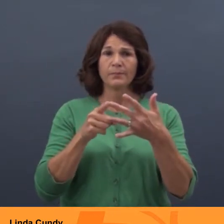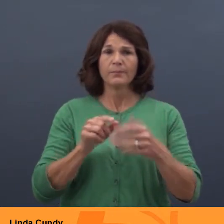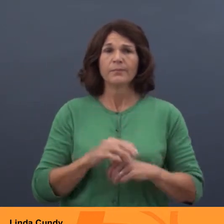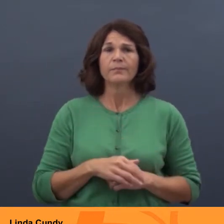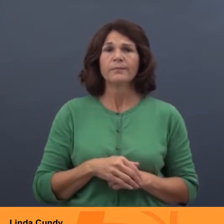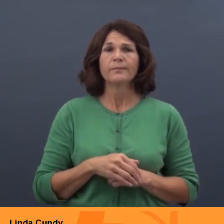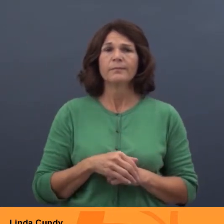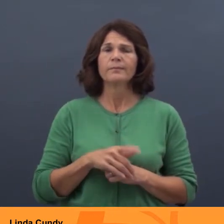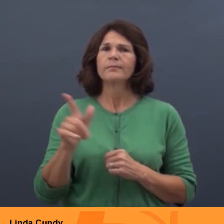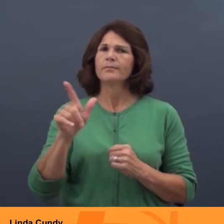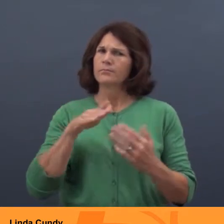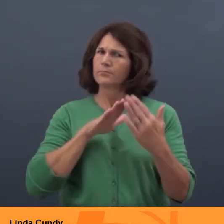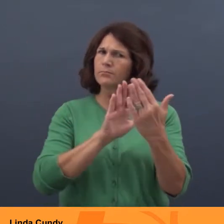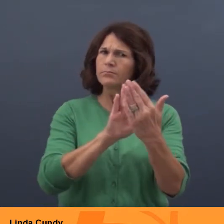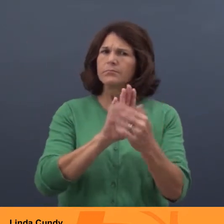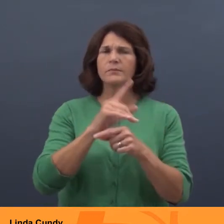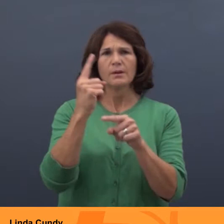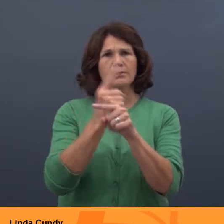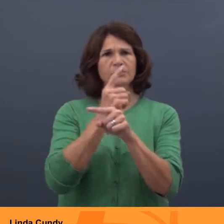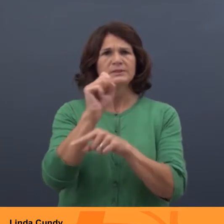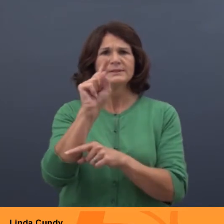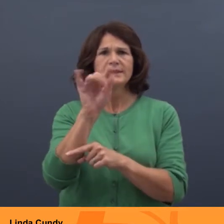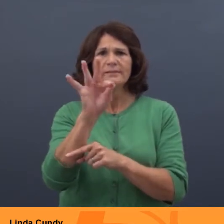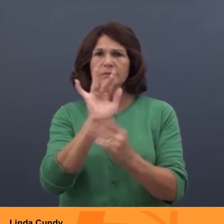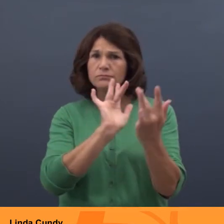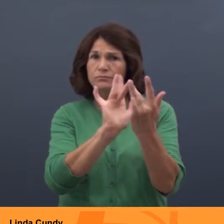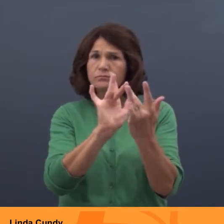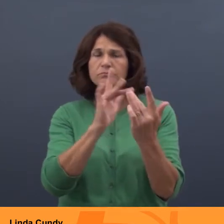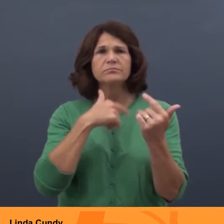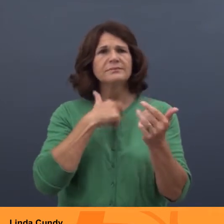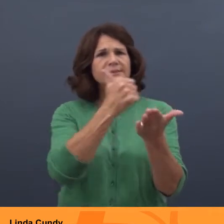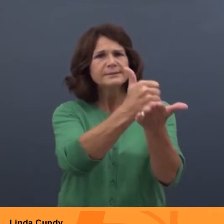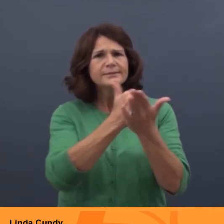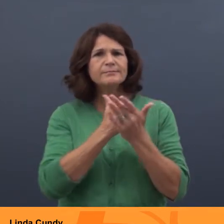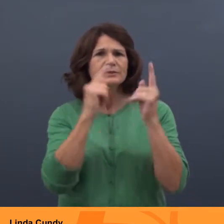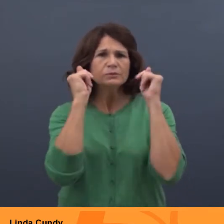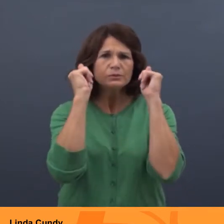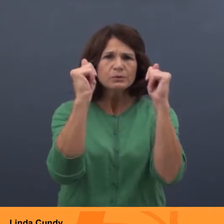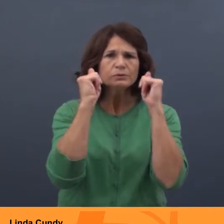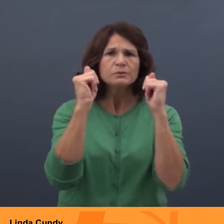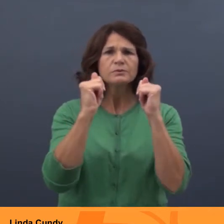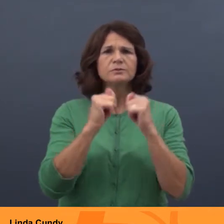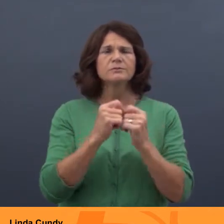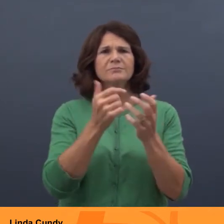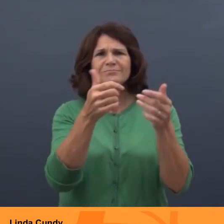Do they address the appropriate staff to ask for additional explanation or tutoring?